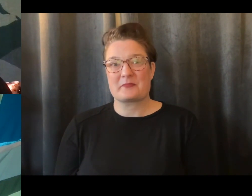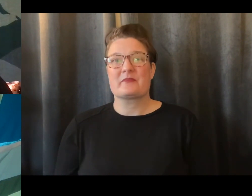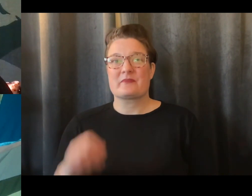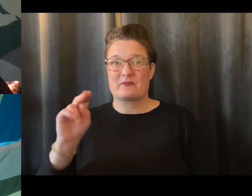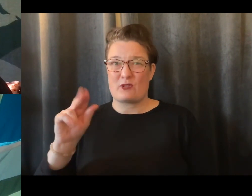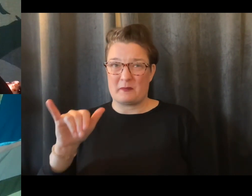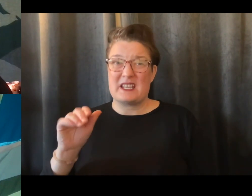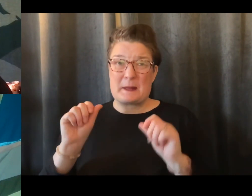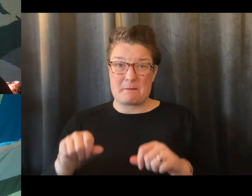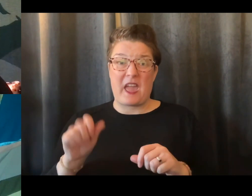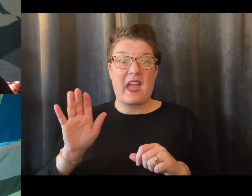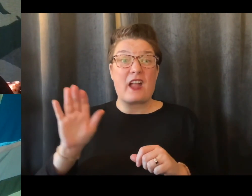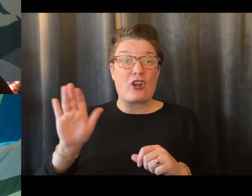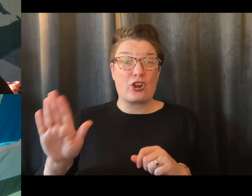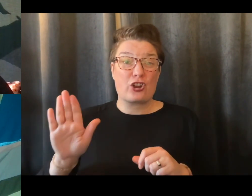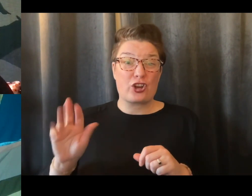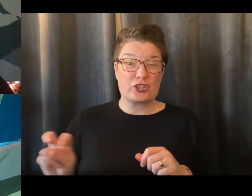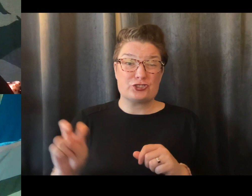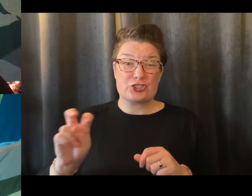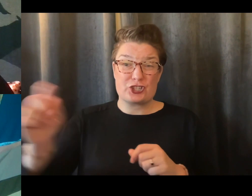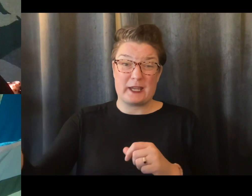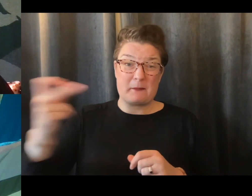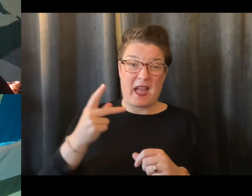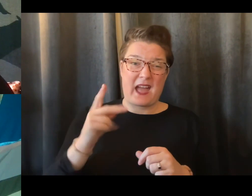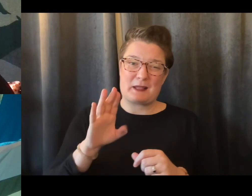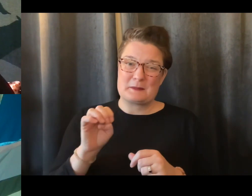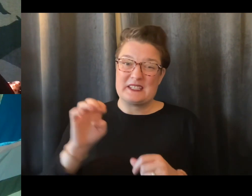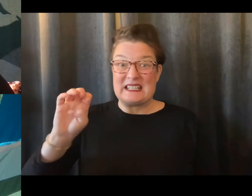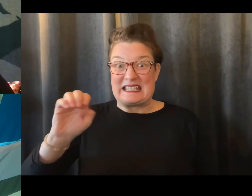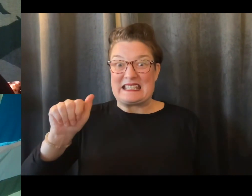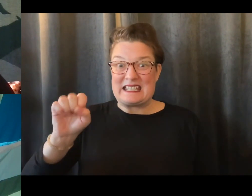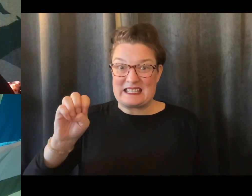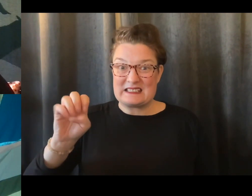That sounds very intense to be transported in that way.